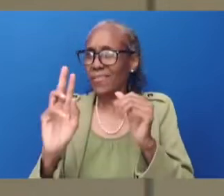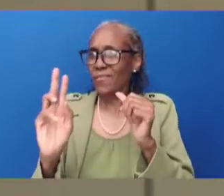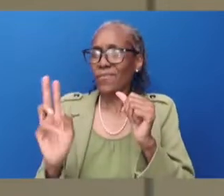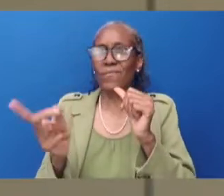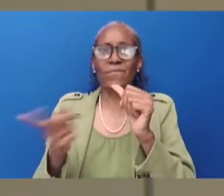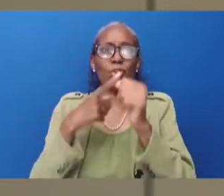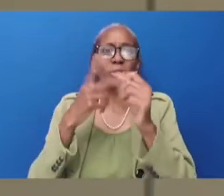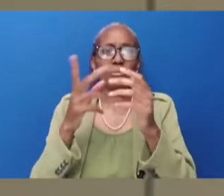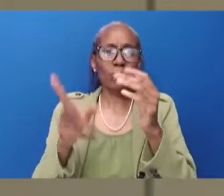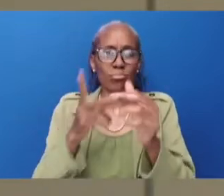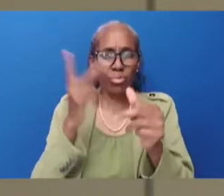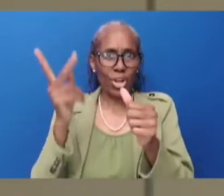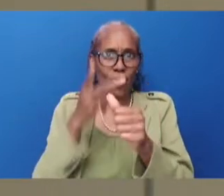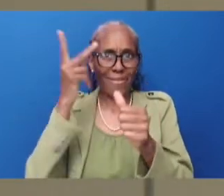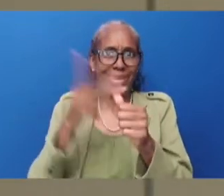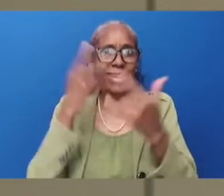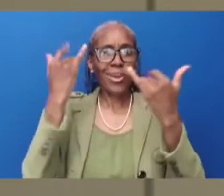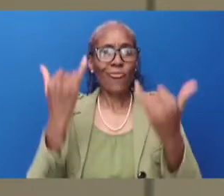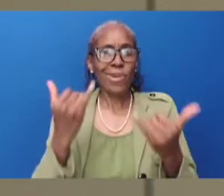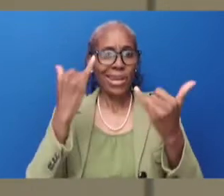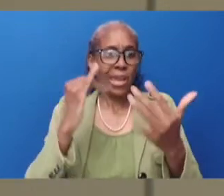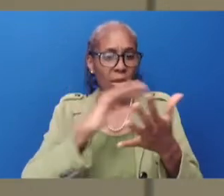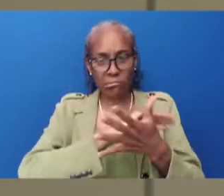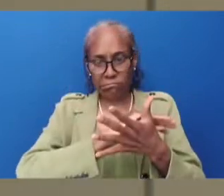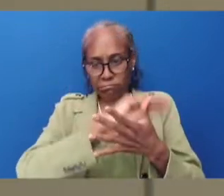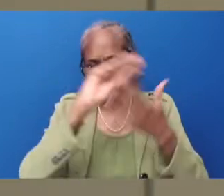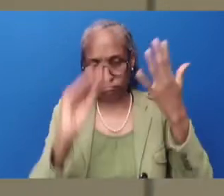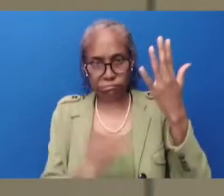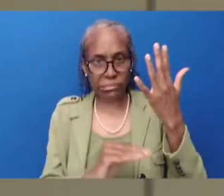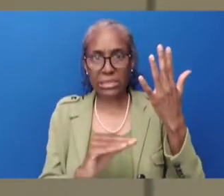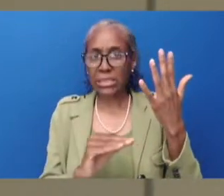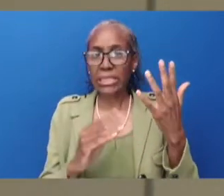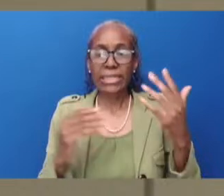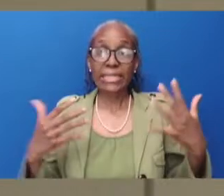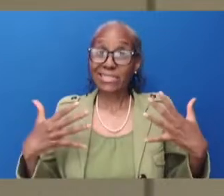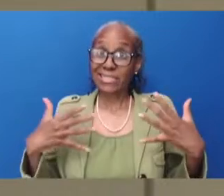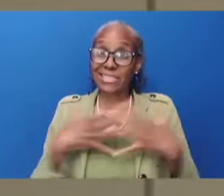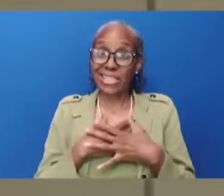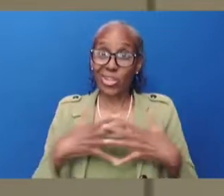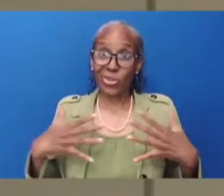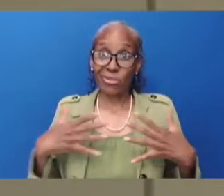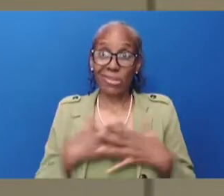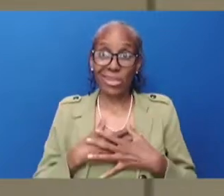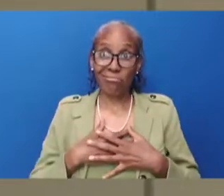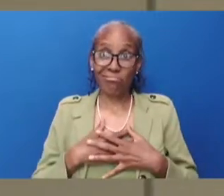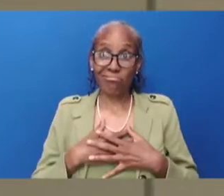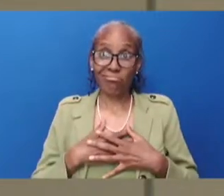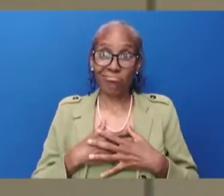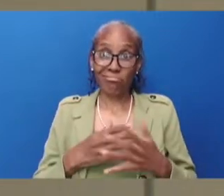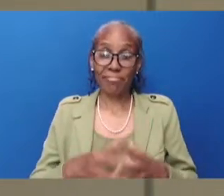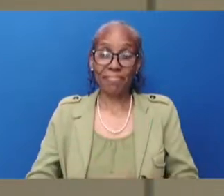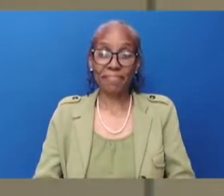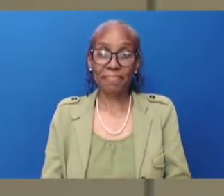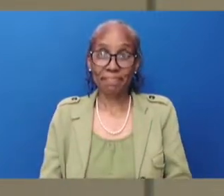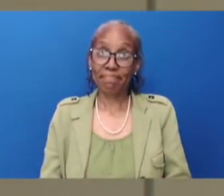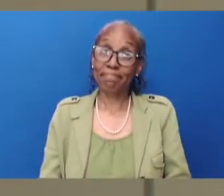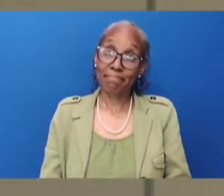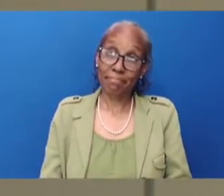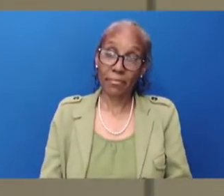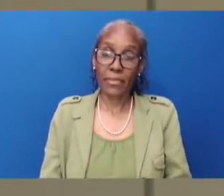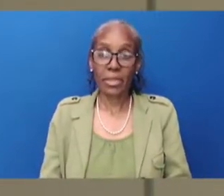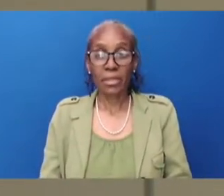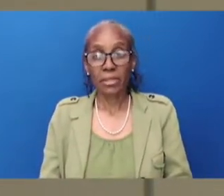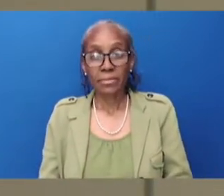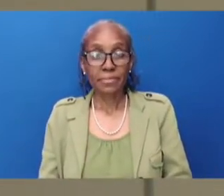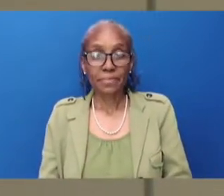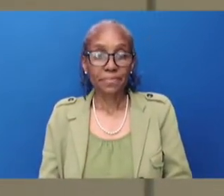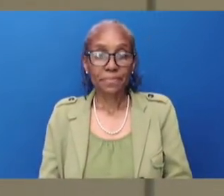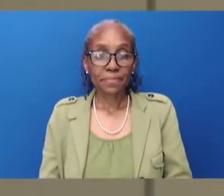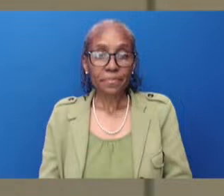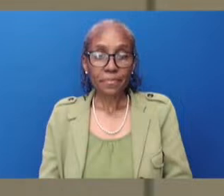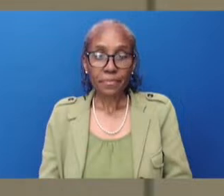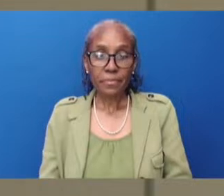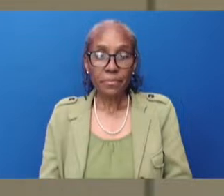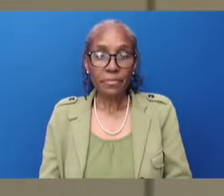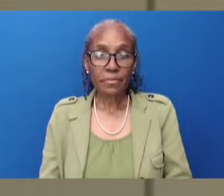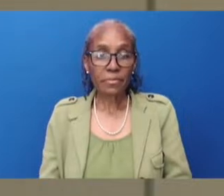IS A FIRST ORDER PRIORITY.